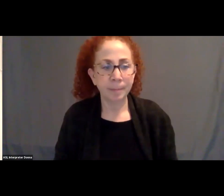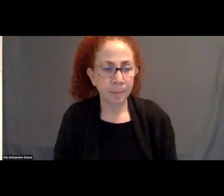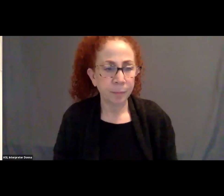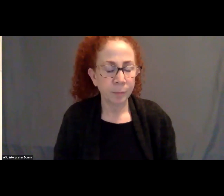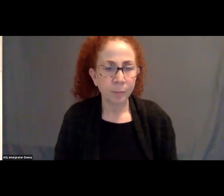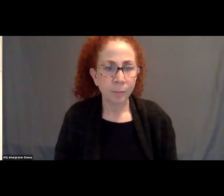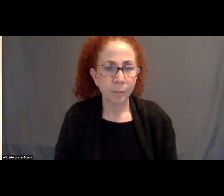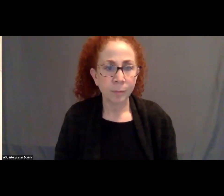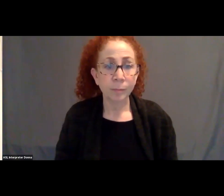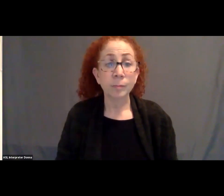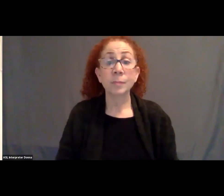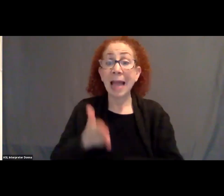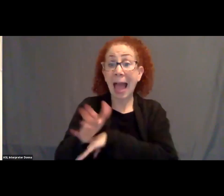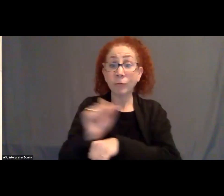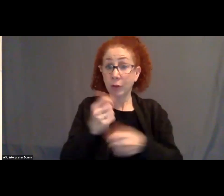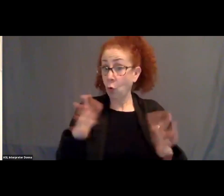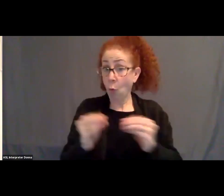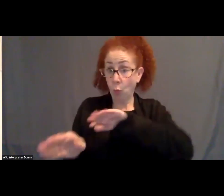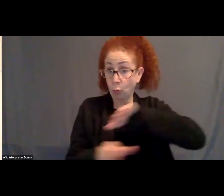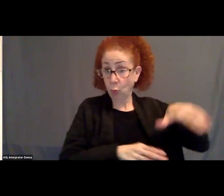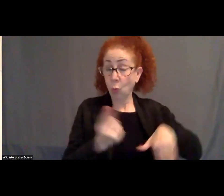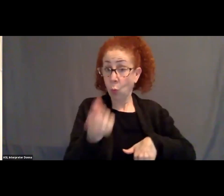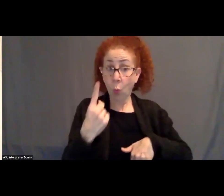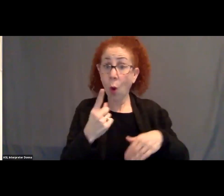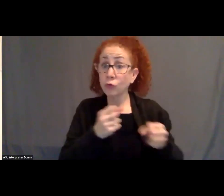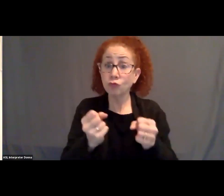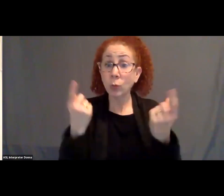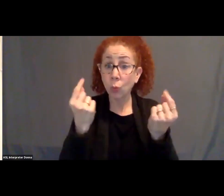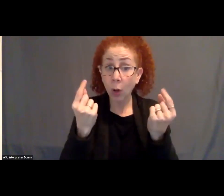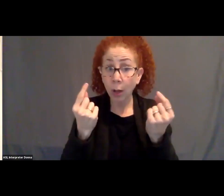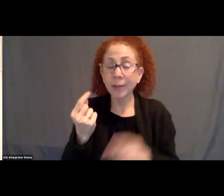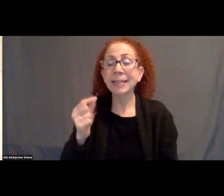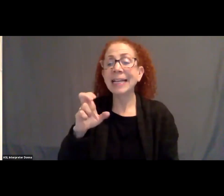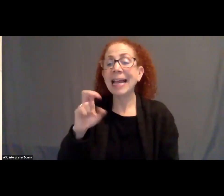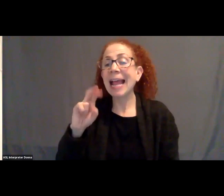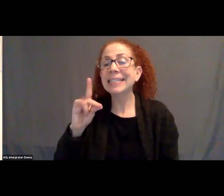In post-slavery societies, one strategy was to import indentured labor.